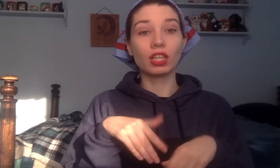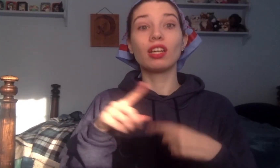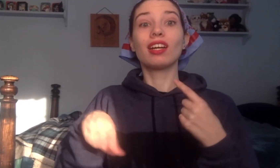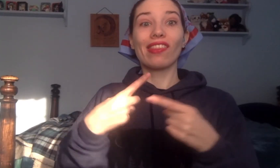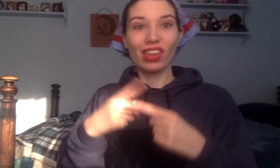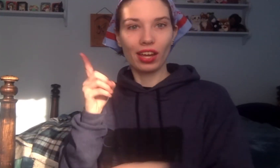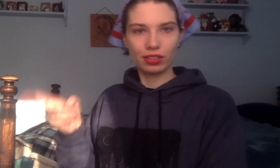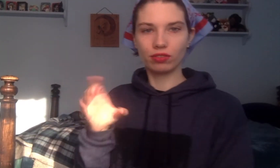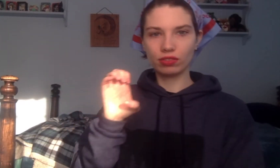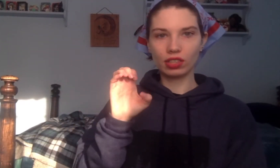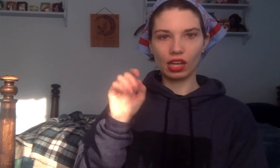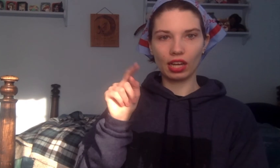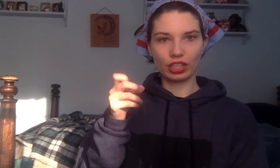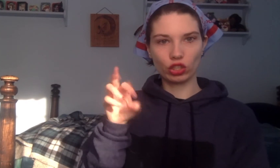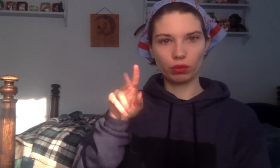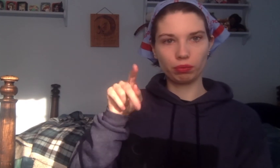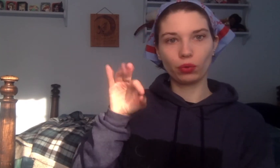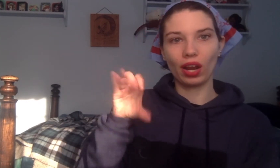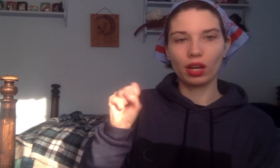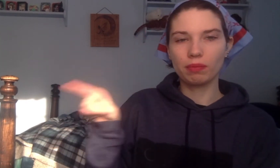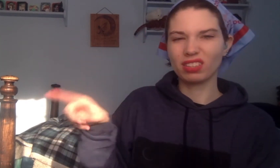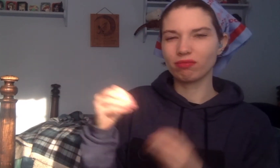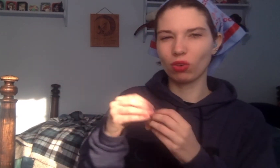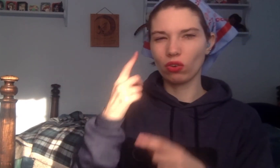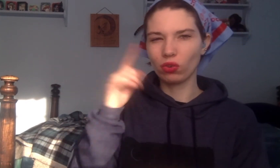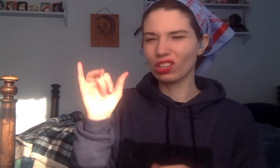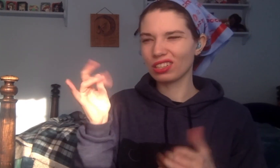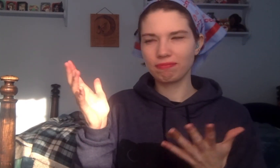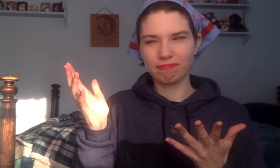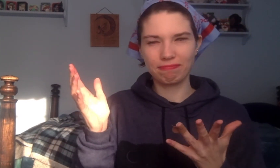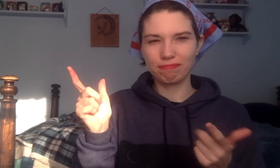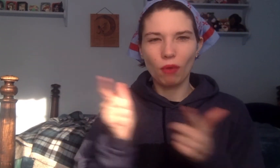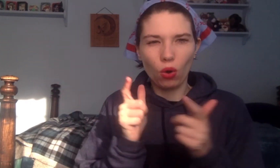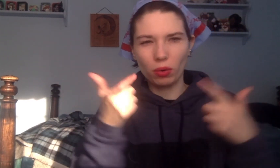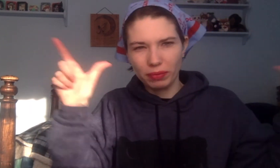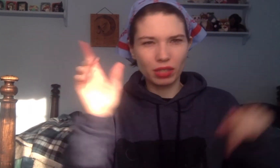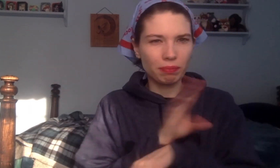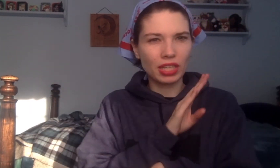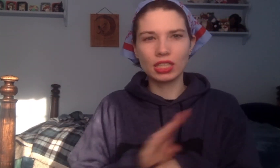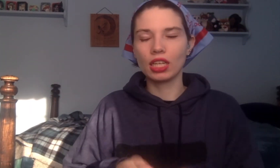And then, Enterprise, it's more for small or big businesses.